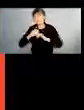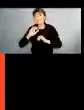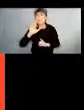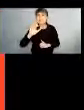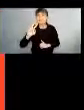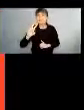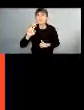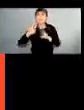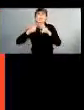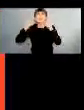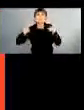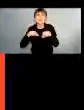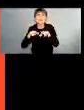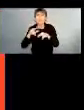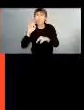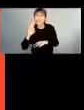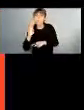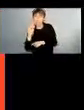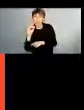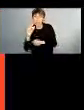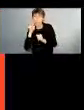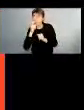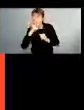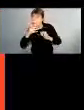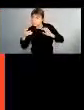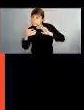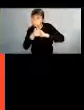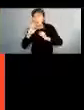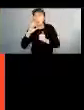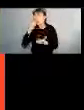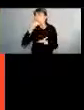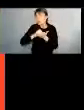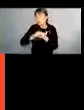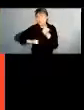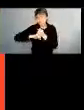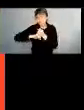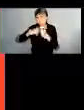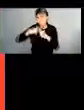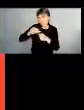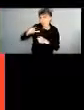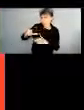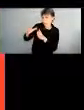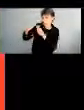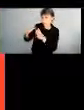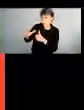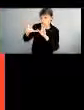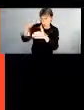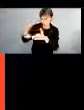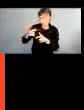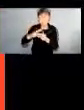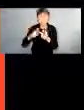a letter of support from someone involved in the project, confirmations or correspondence